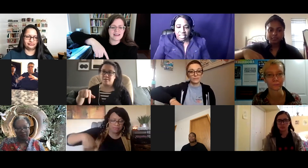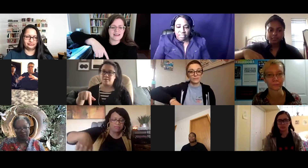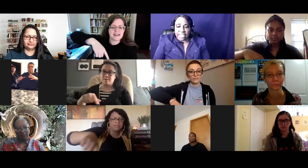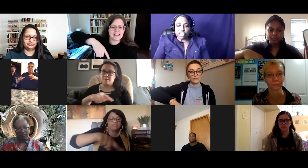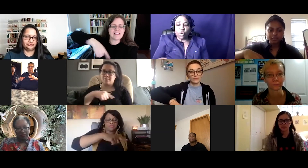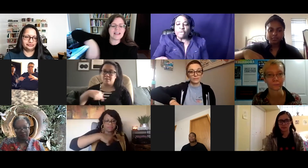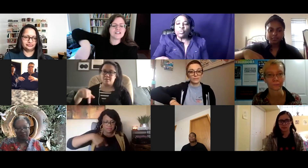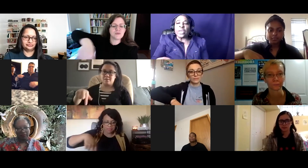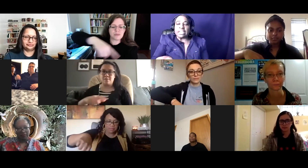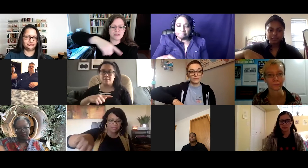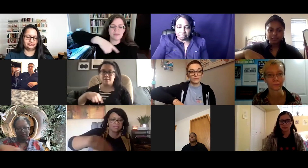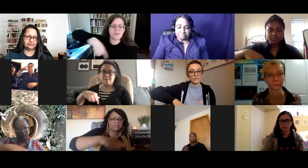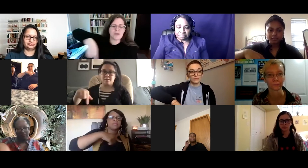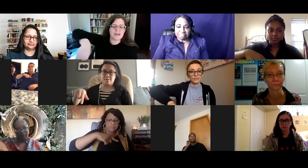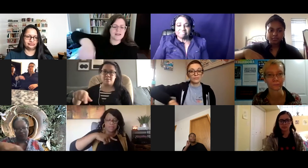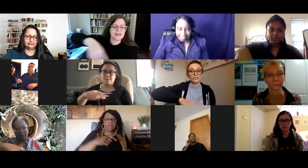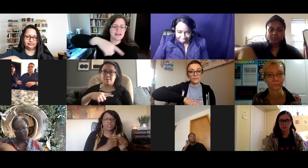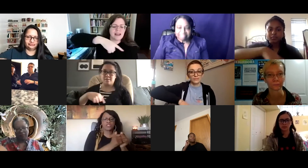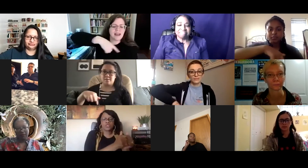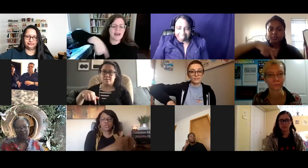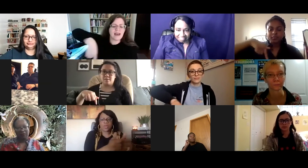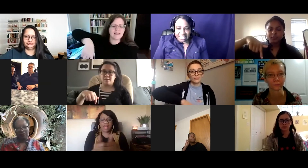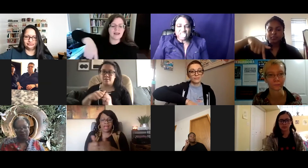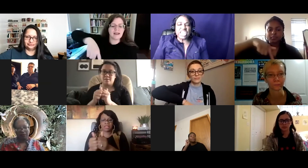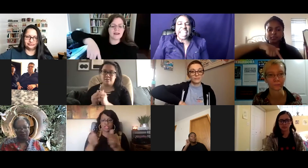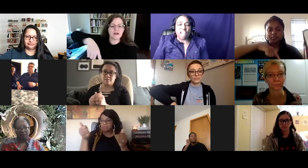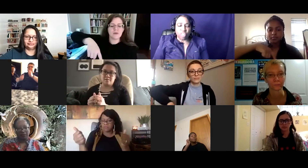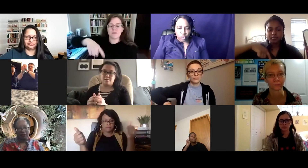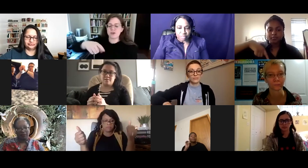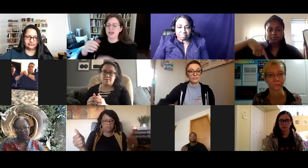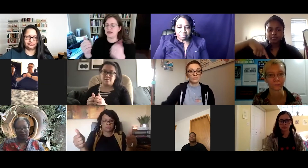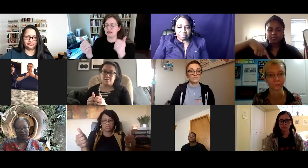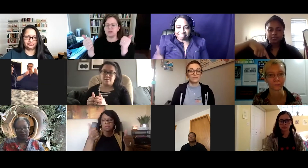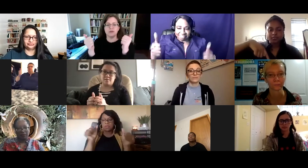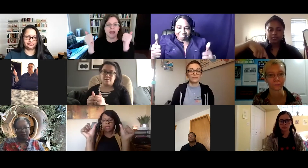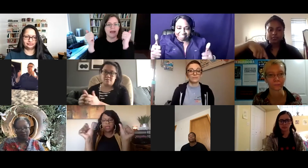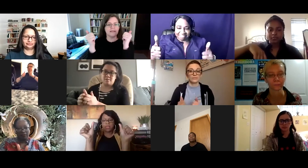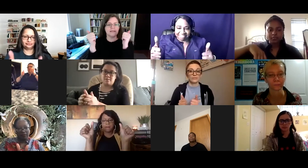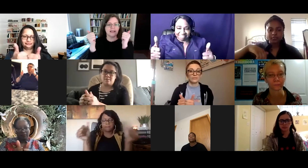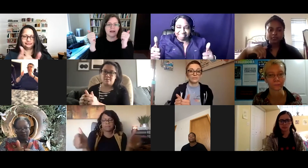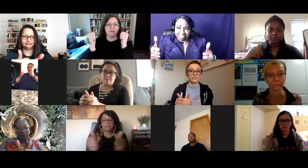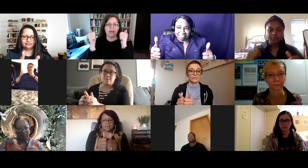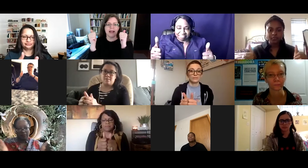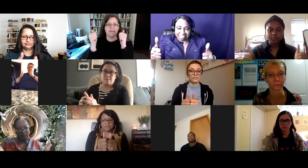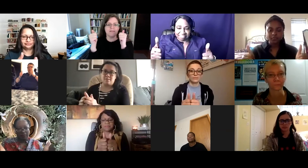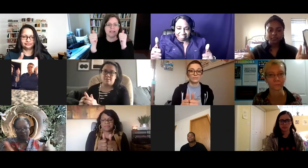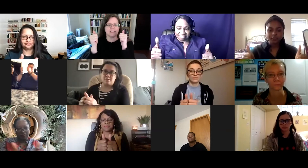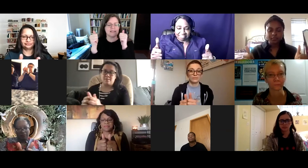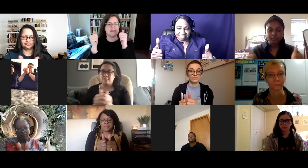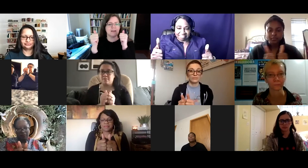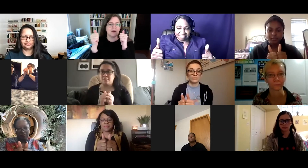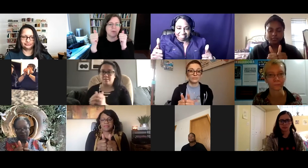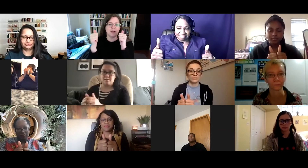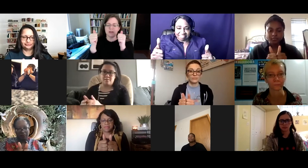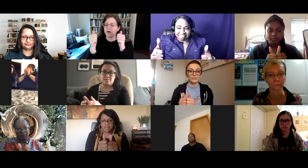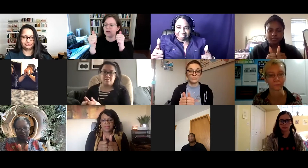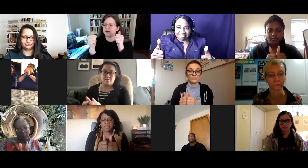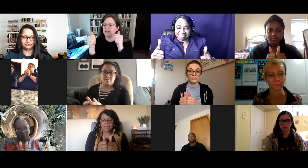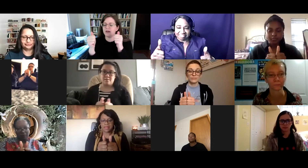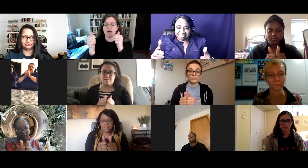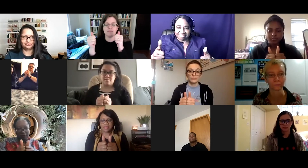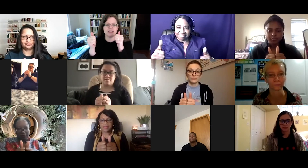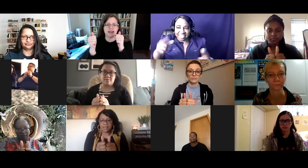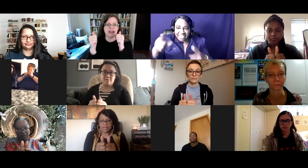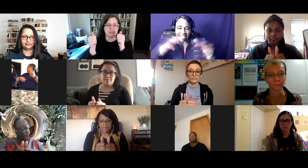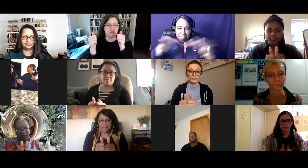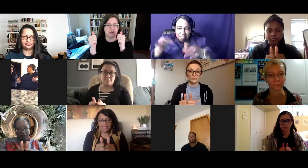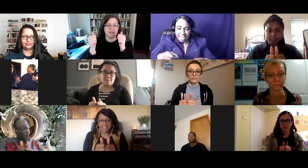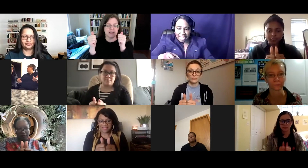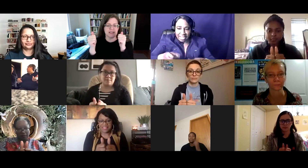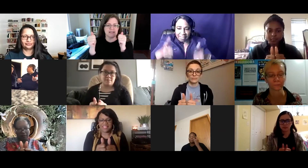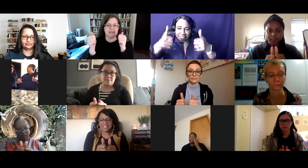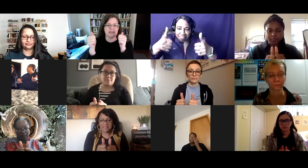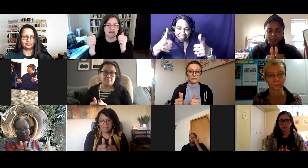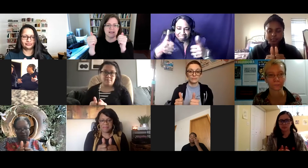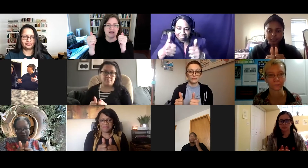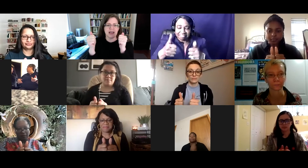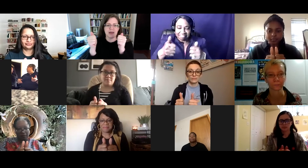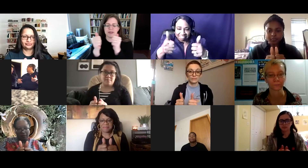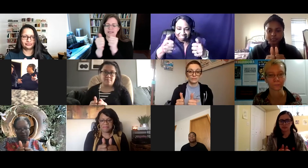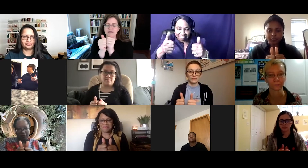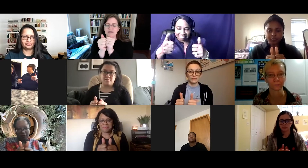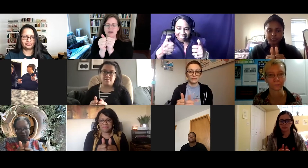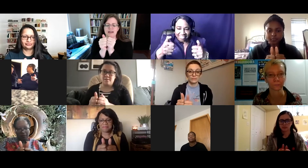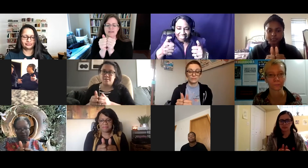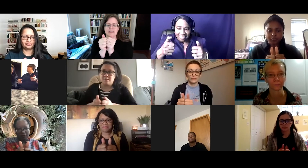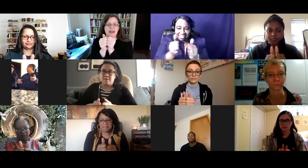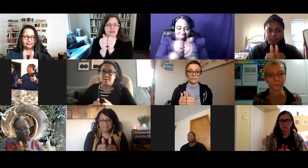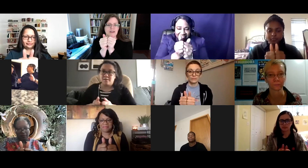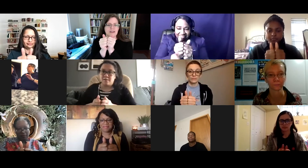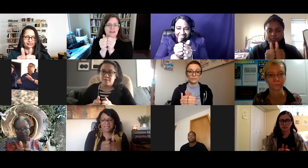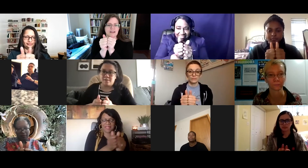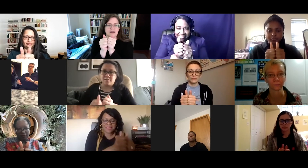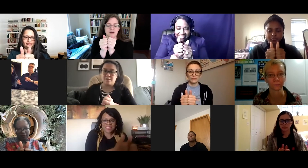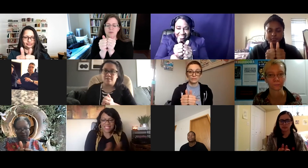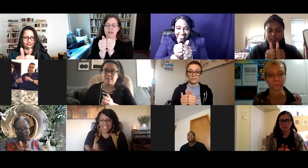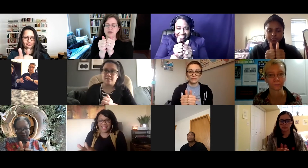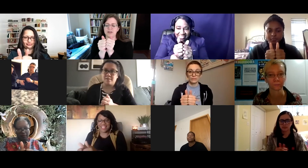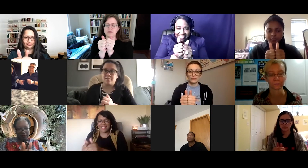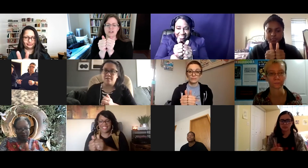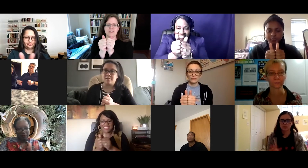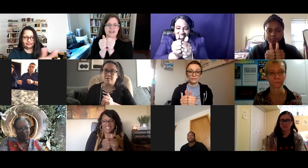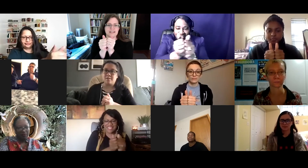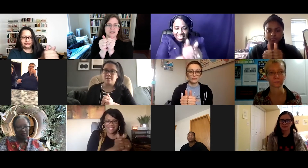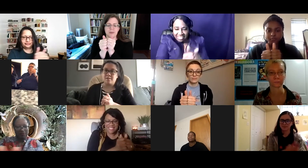that's the "we." And then you're taking two hands and making a fist with your thumbs next to your fist and placing your hands together, where your thumbs are facing your body.